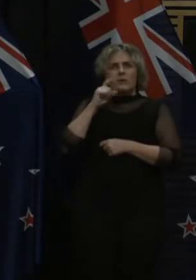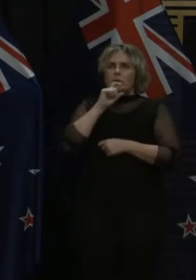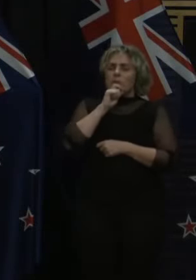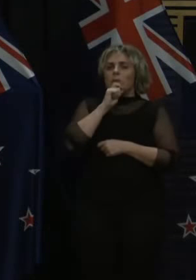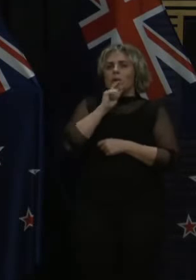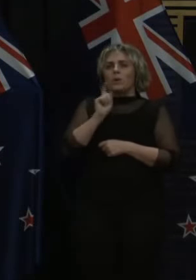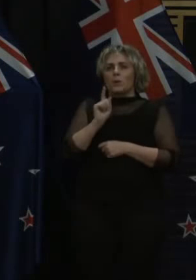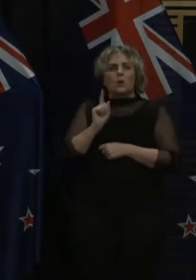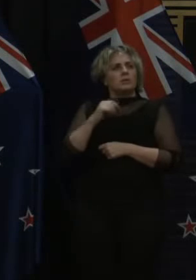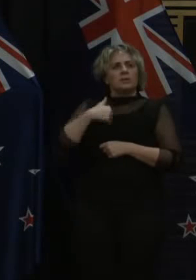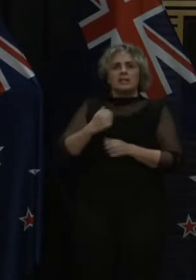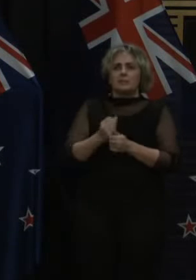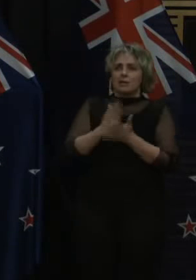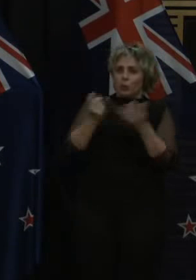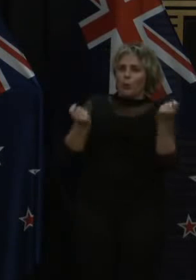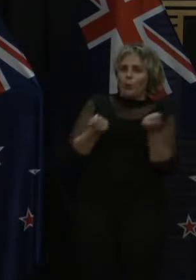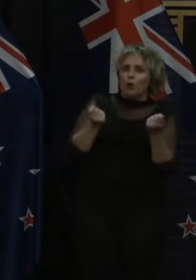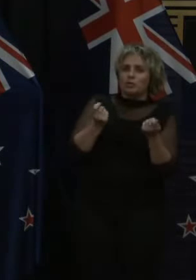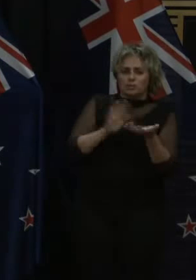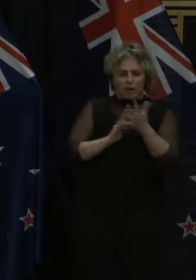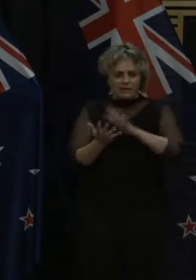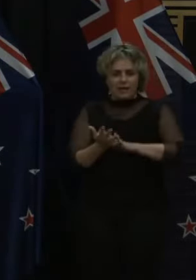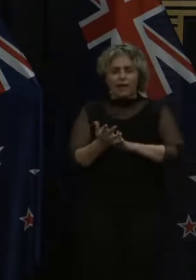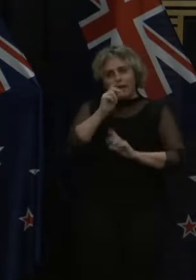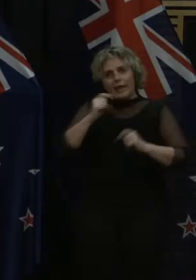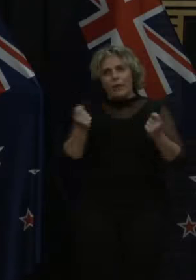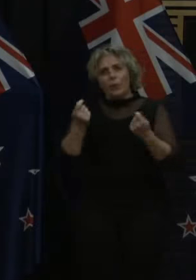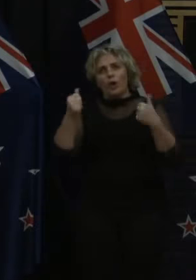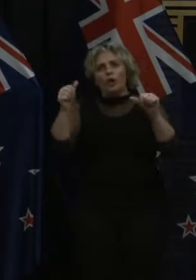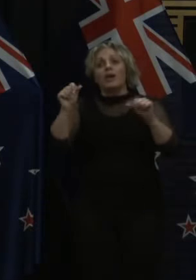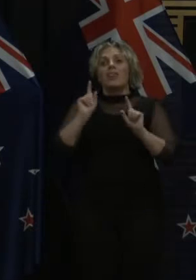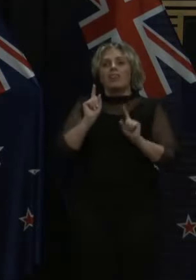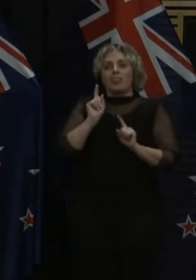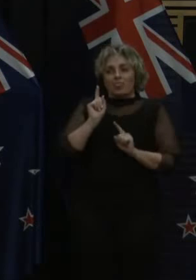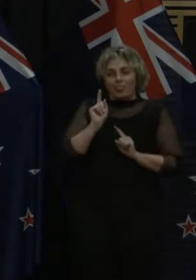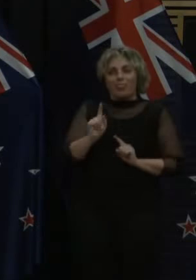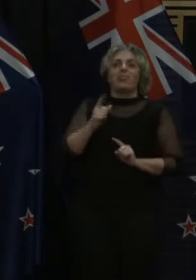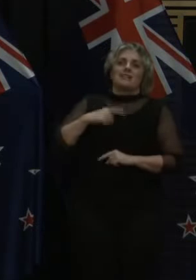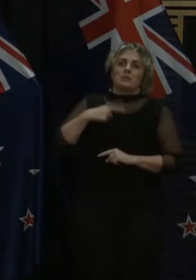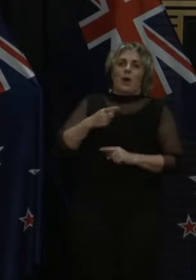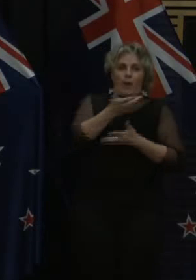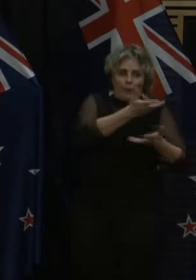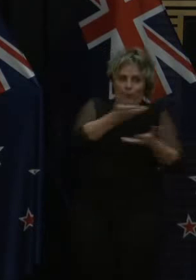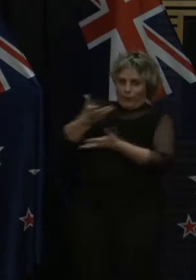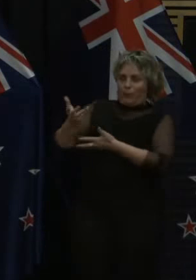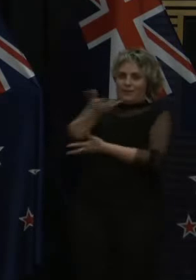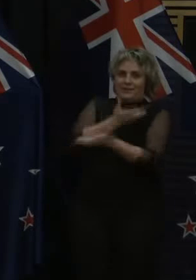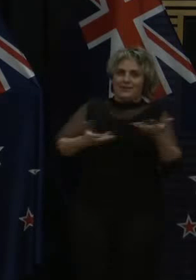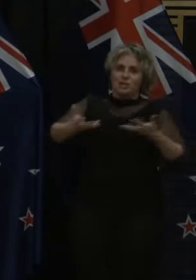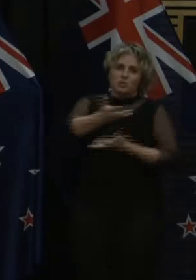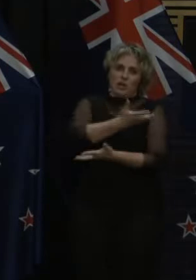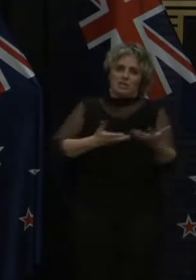not ticketed.